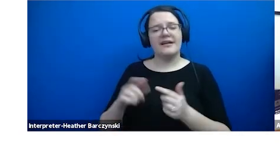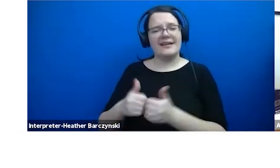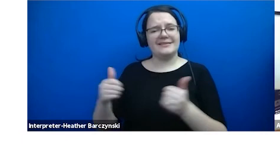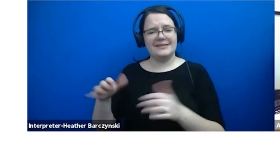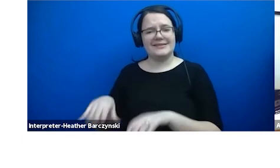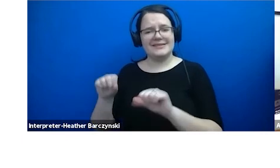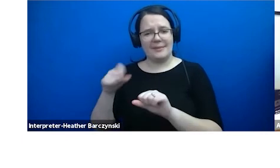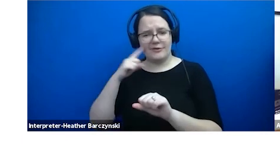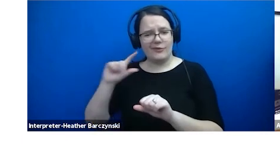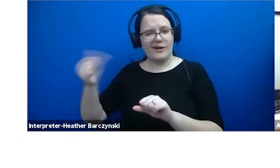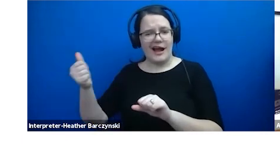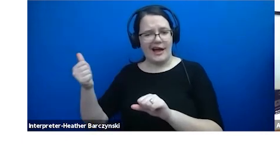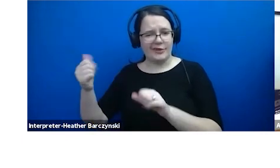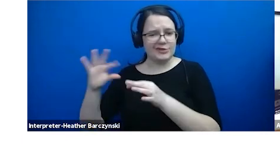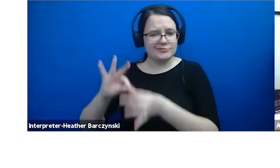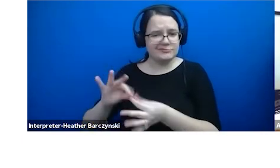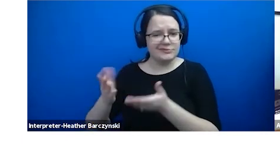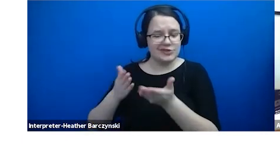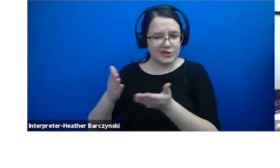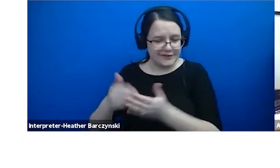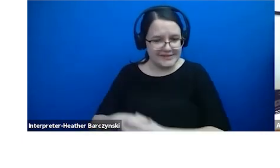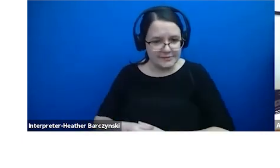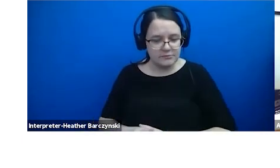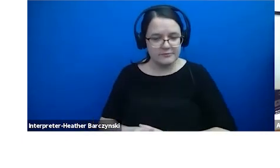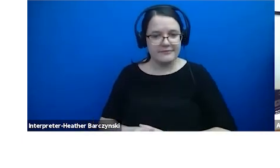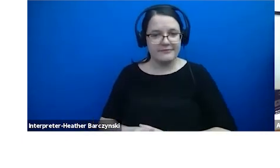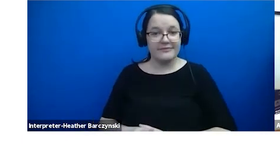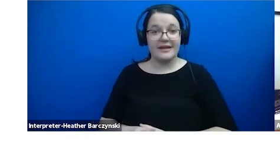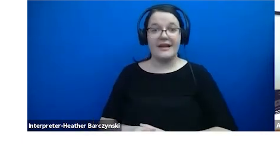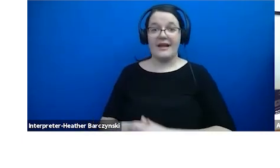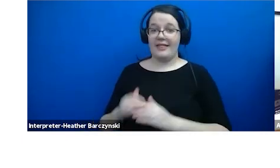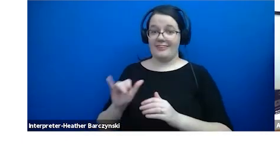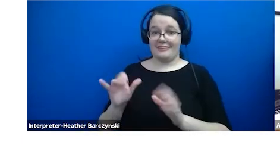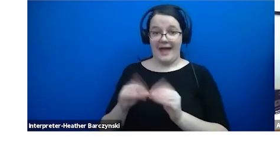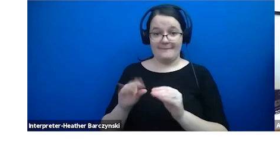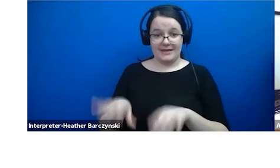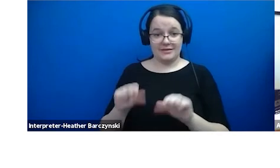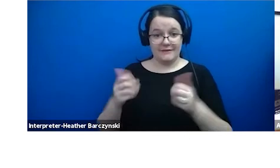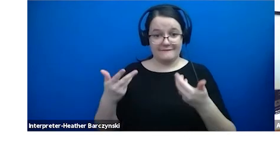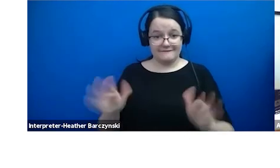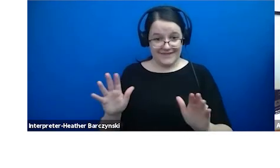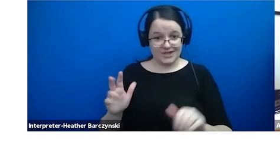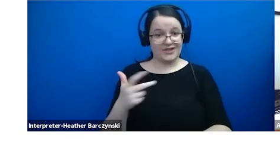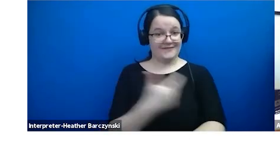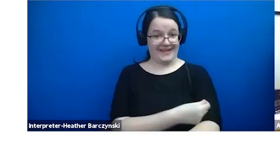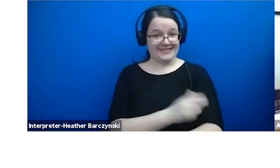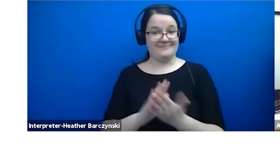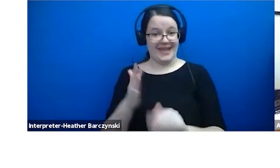services staff and after doing that vaccine is actually available here um at strong and in in